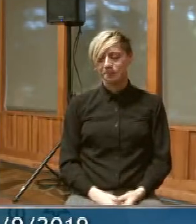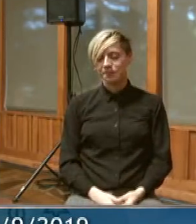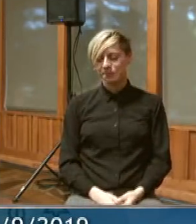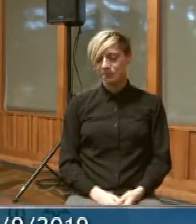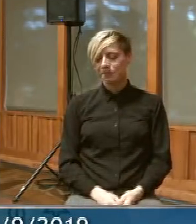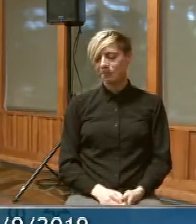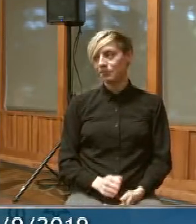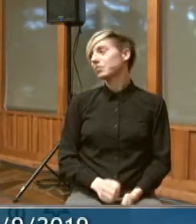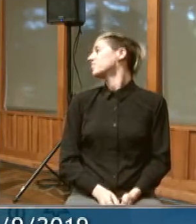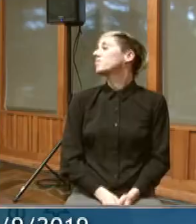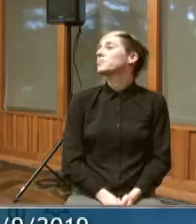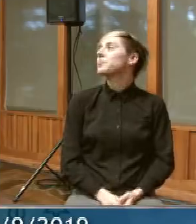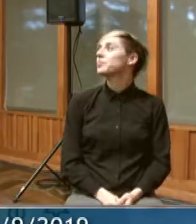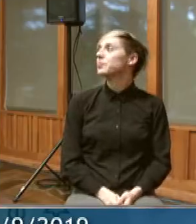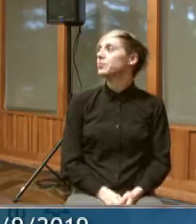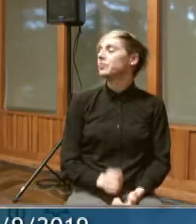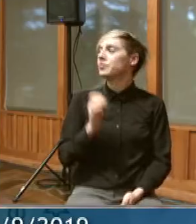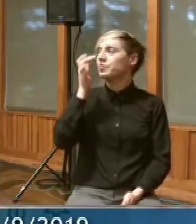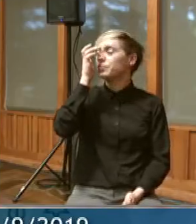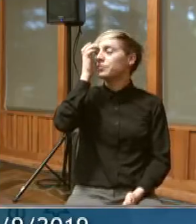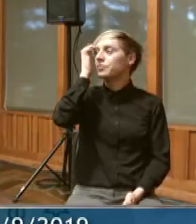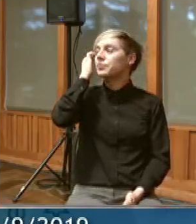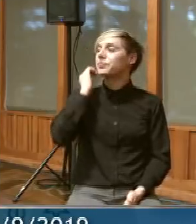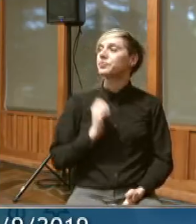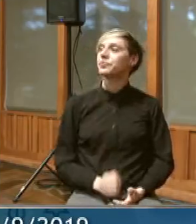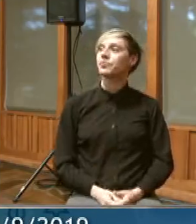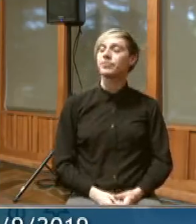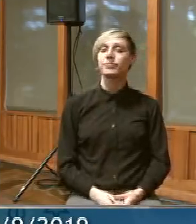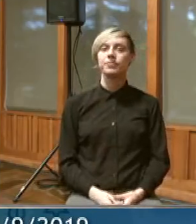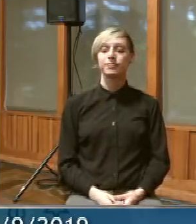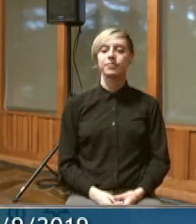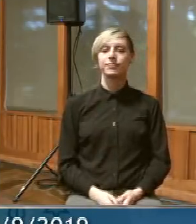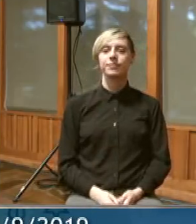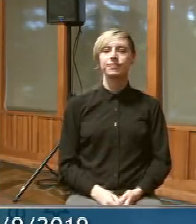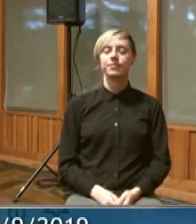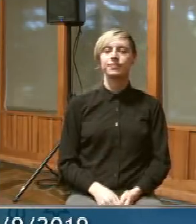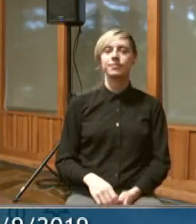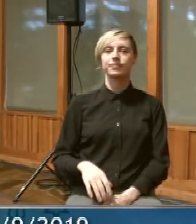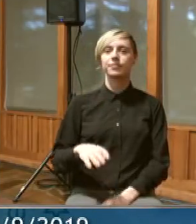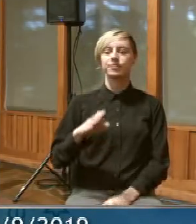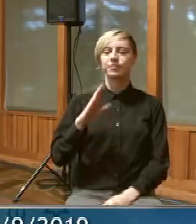THIS I WOULDN'T BE WHERE I AM. THANK YOU FOR THAT. THANK YOU FOR YOUR TIME.